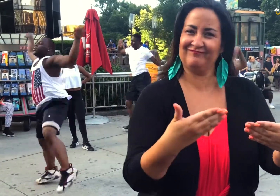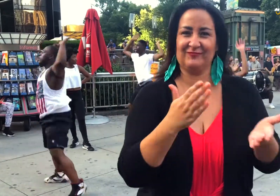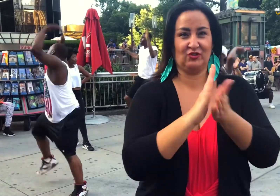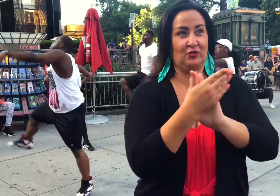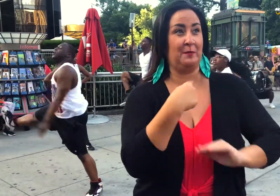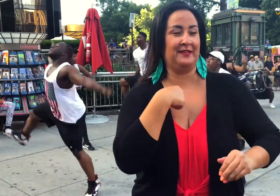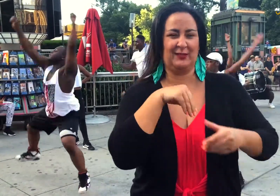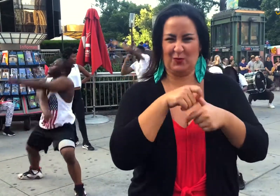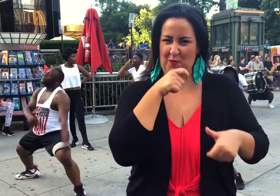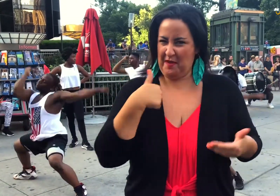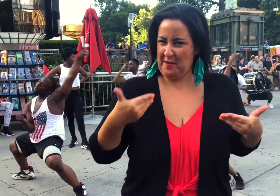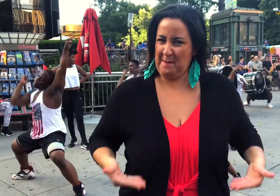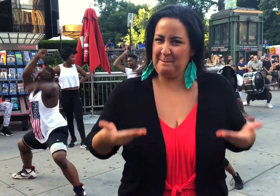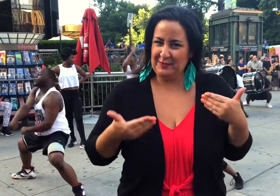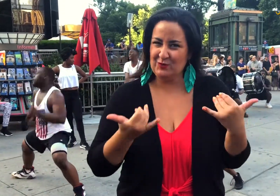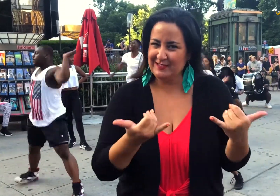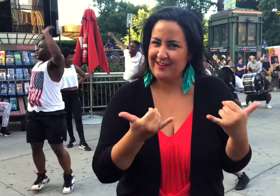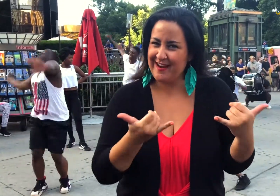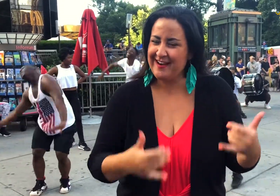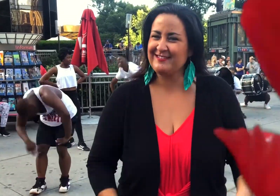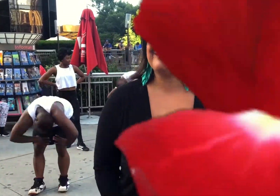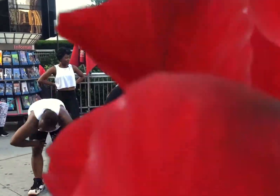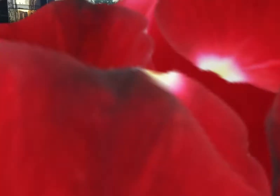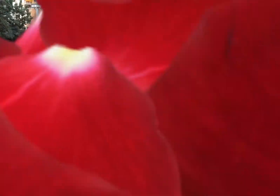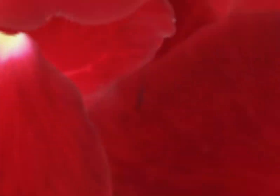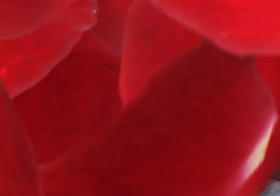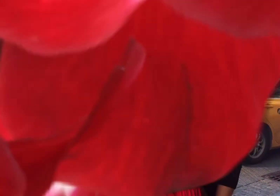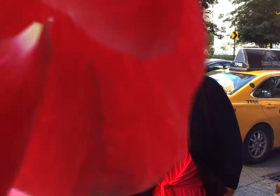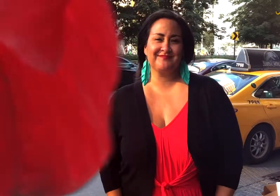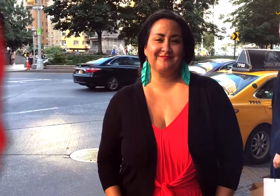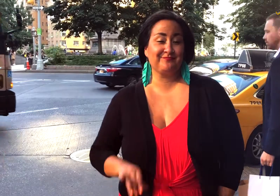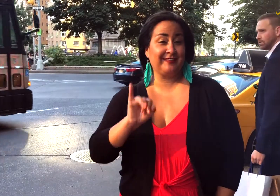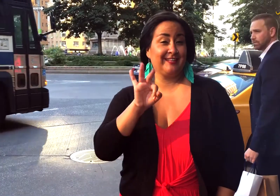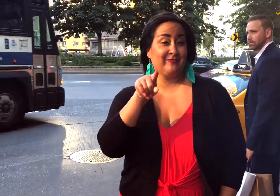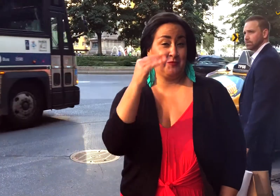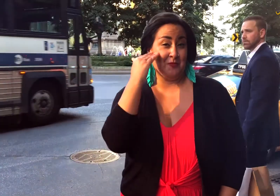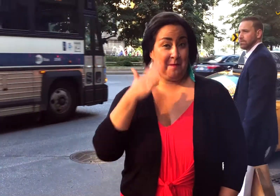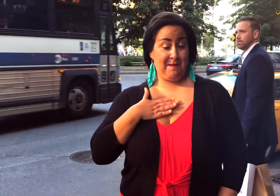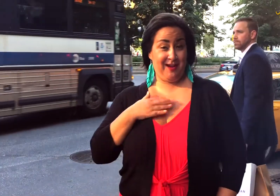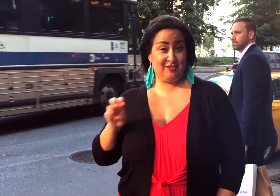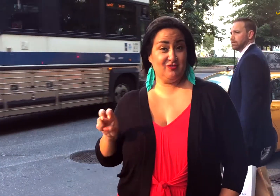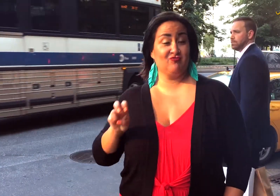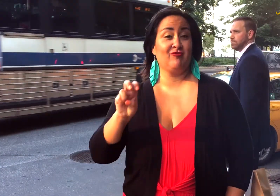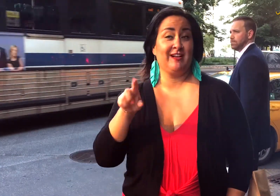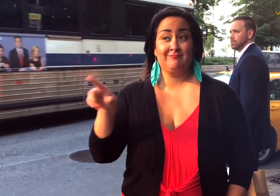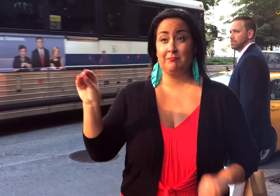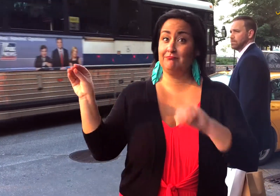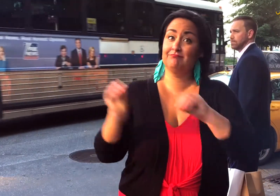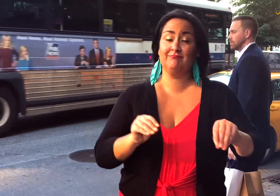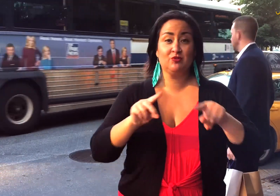getting back up on my feet. It truly made me who I am today.